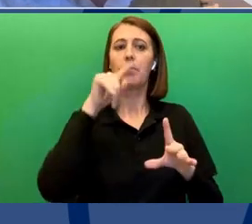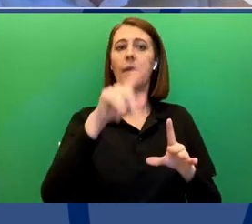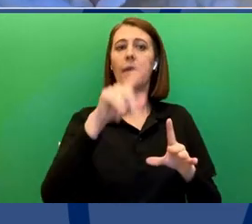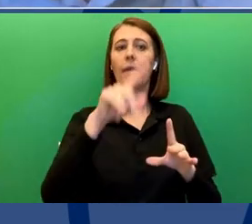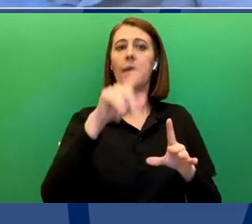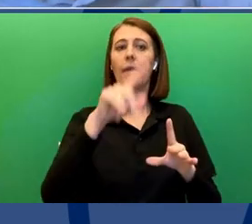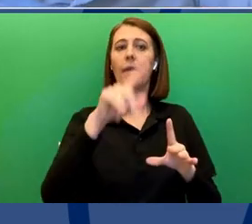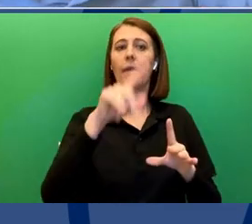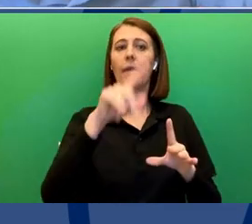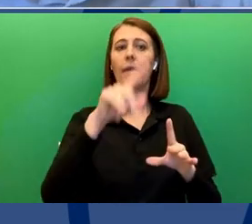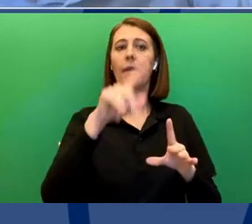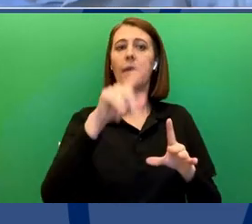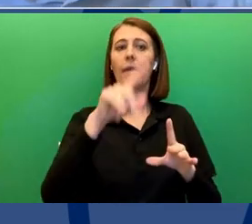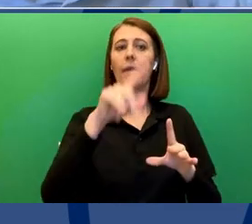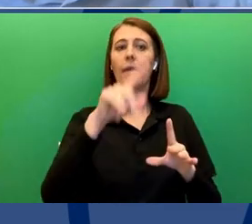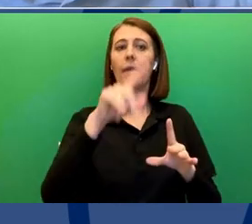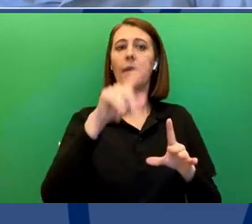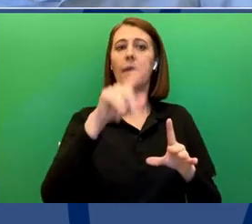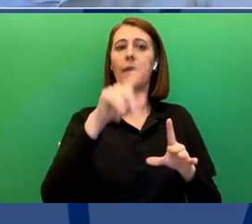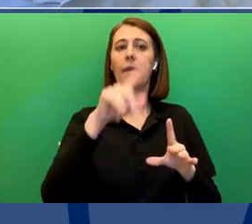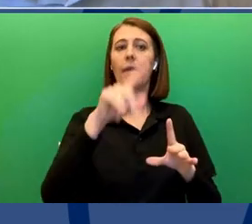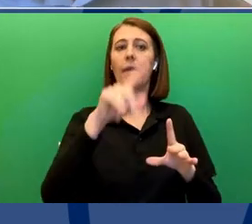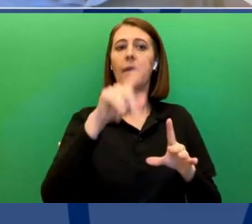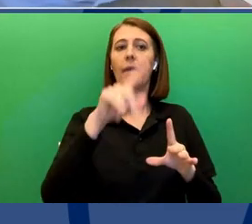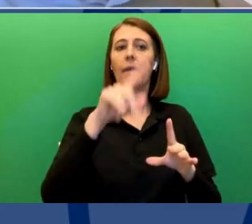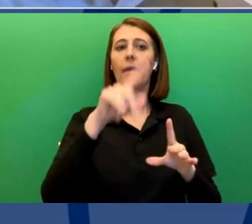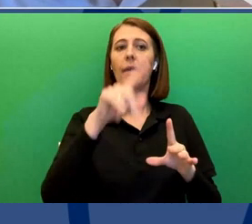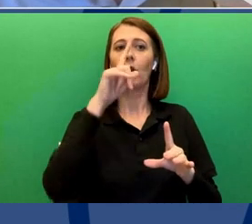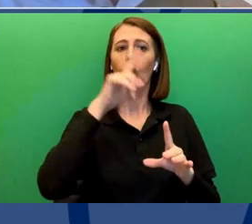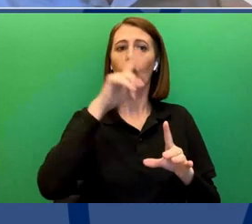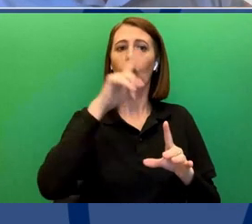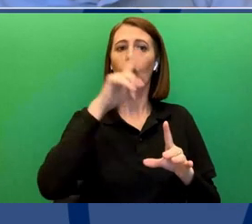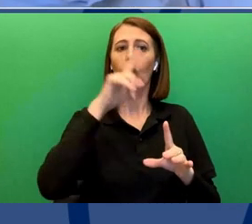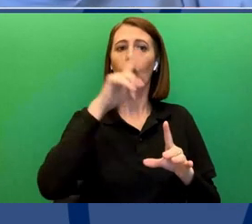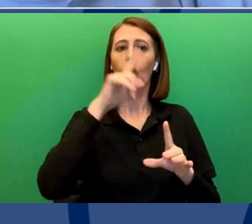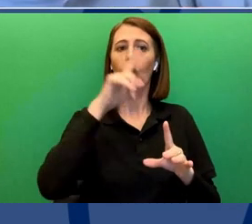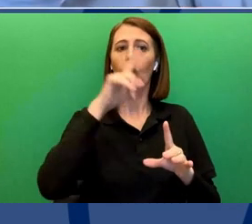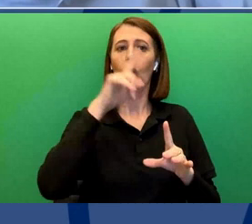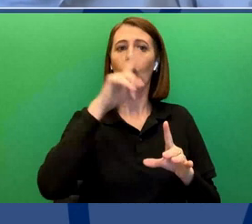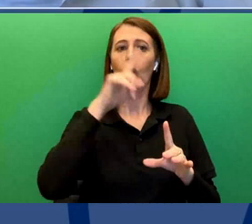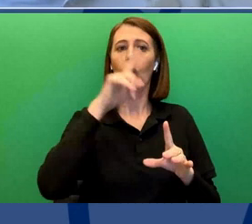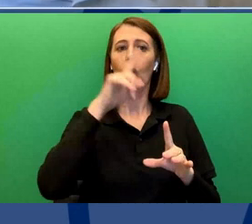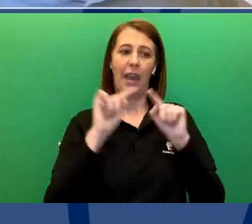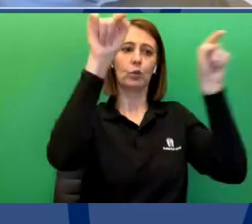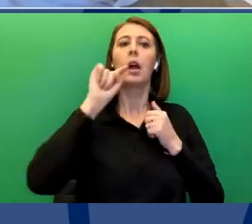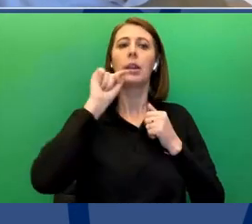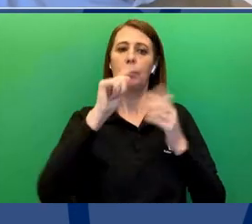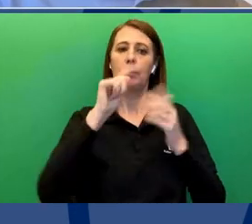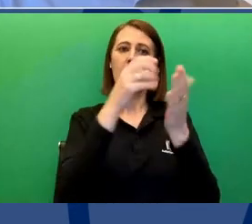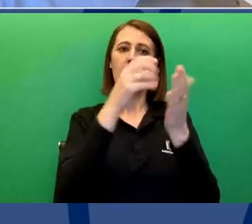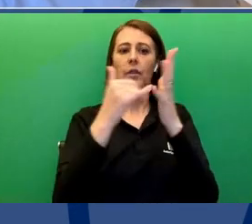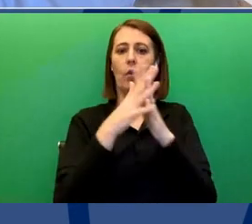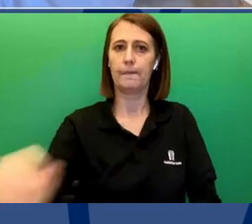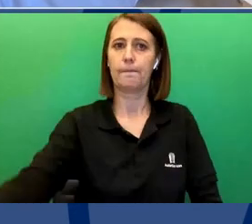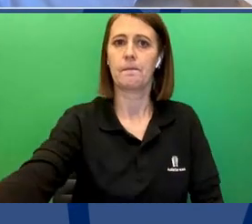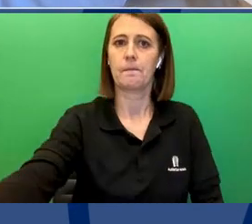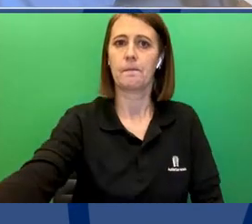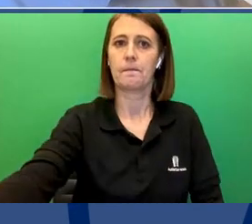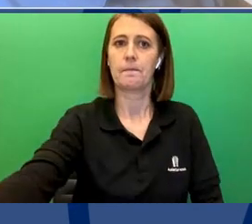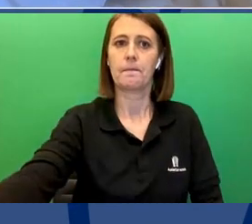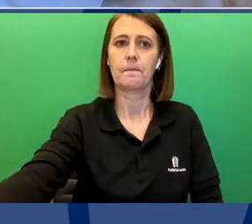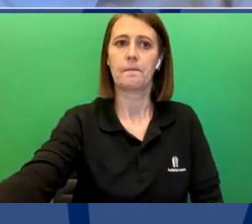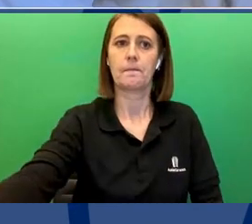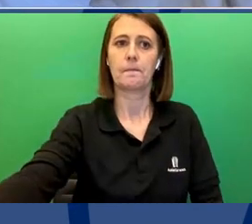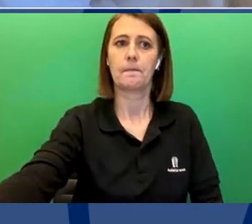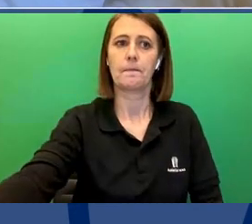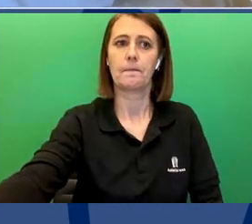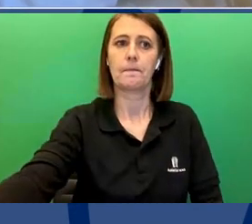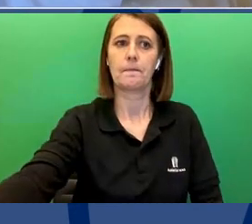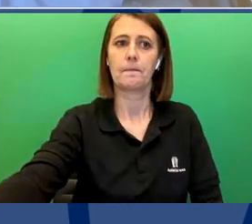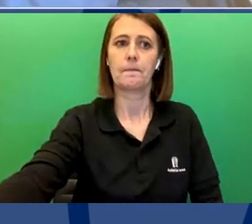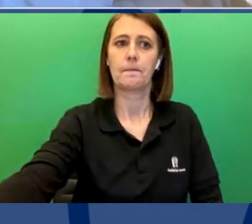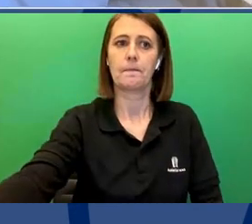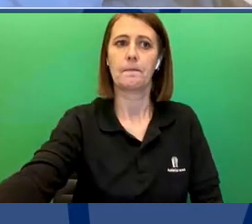it's being funded by the New South Wales government. So I will skip over that as well. So just